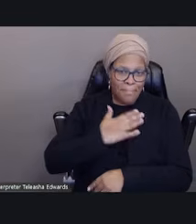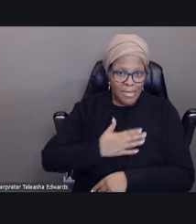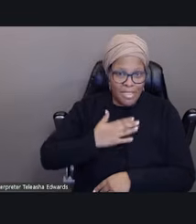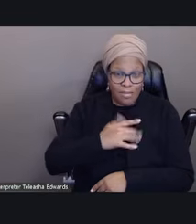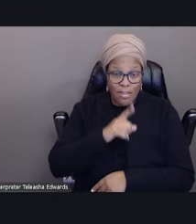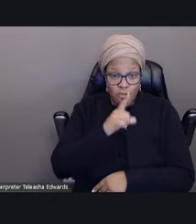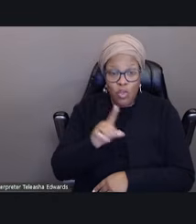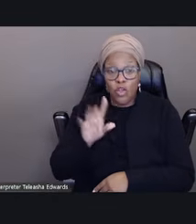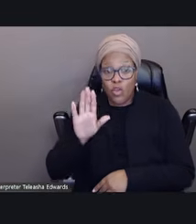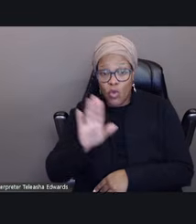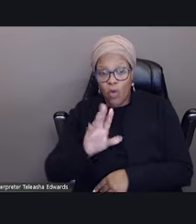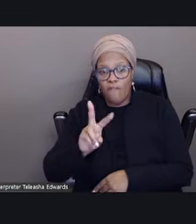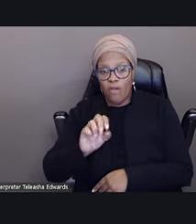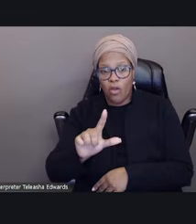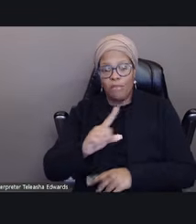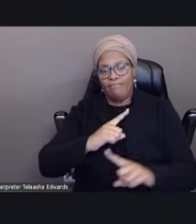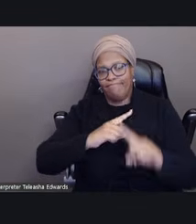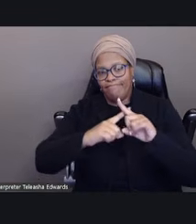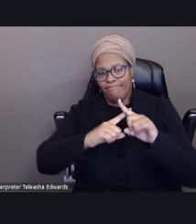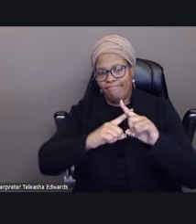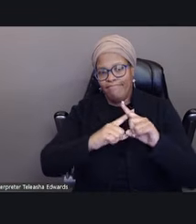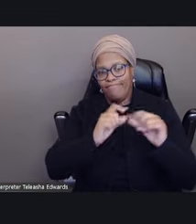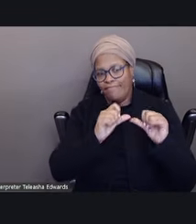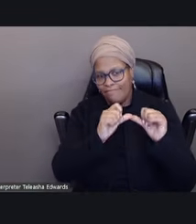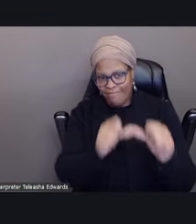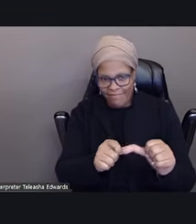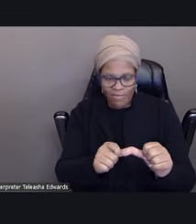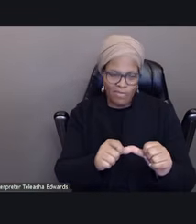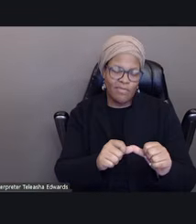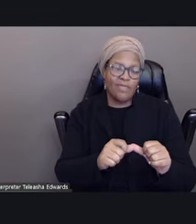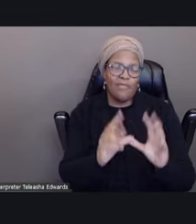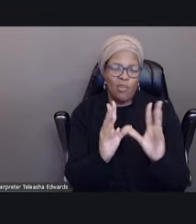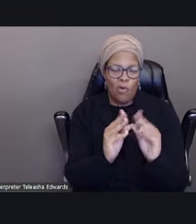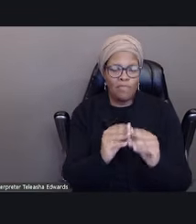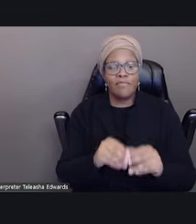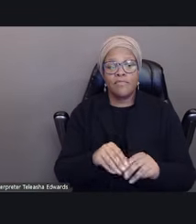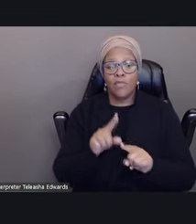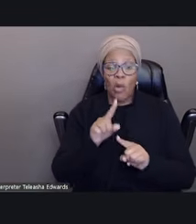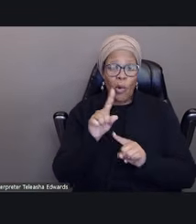for the duration of the call. Questions can be submitted any time during the presentation using